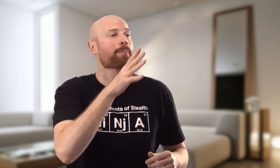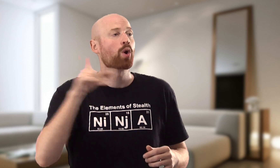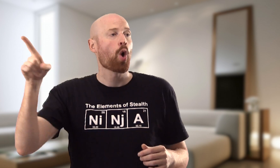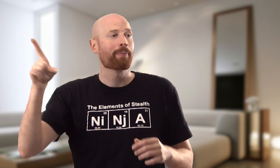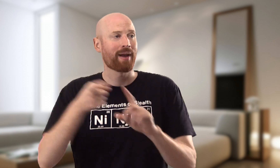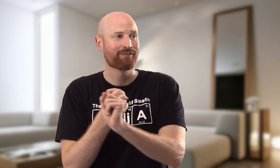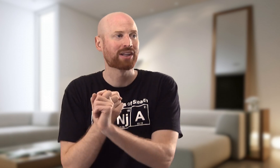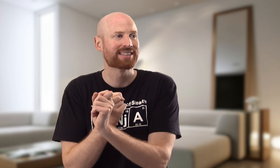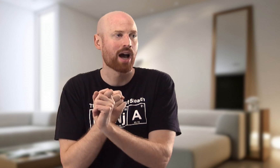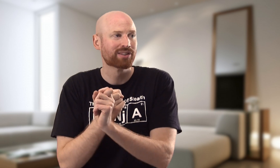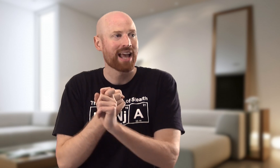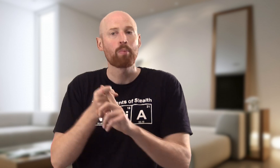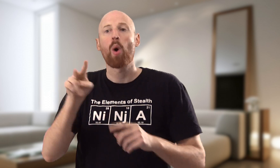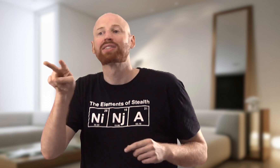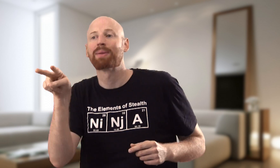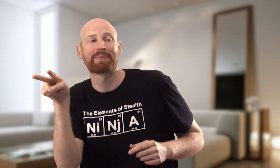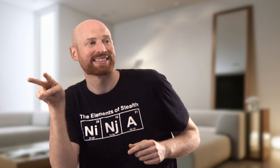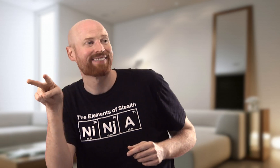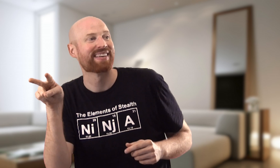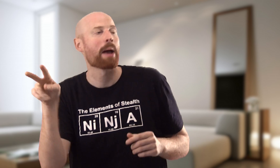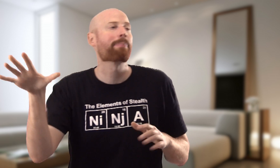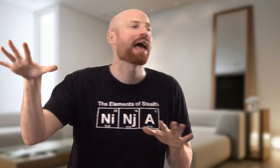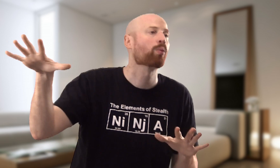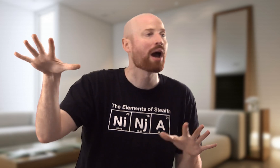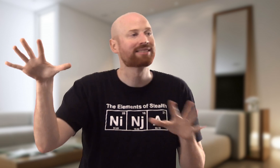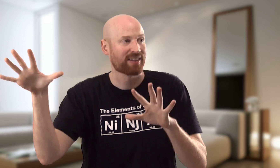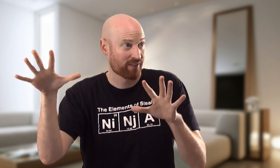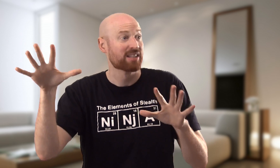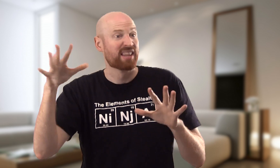friend's house and I am going to watch some TV and